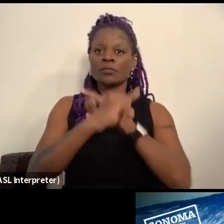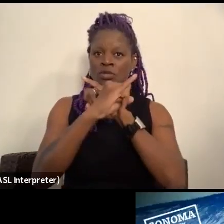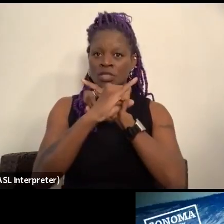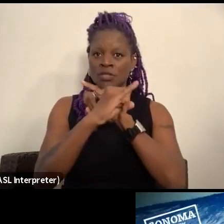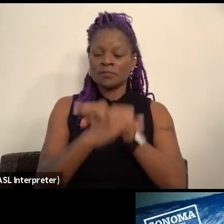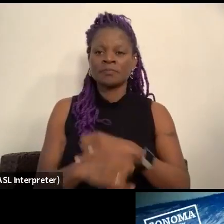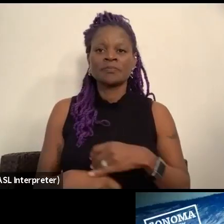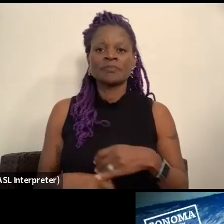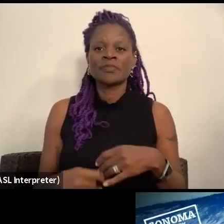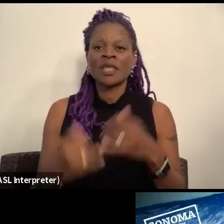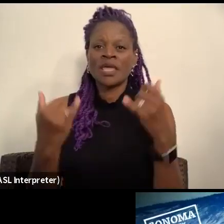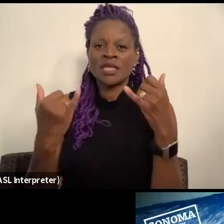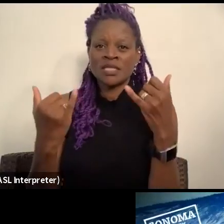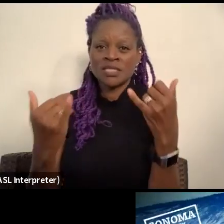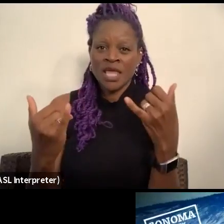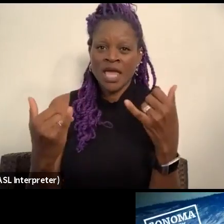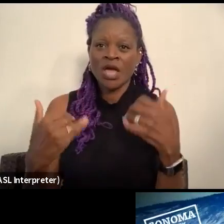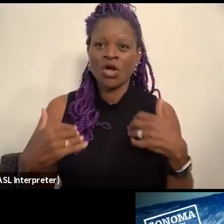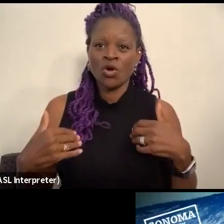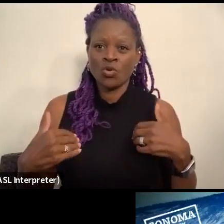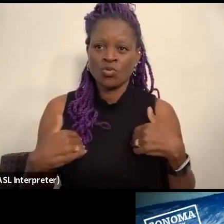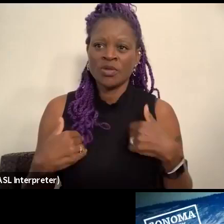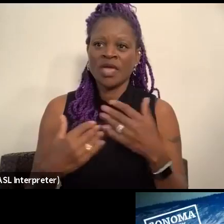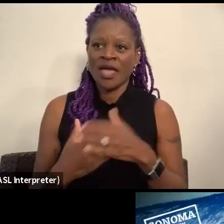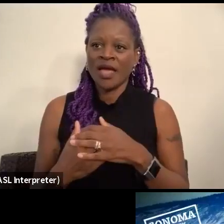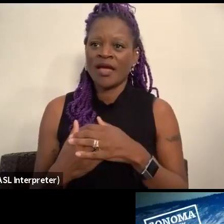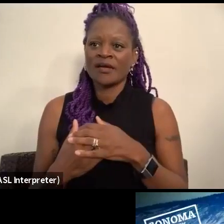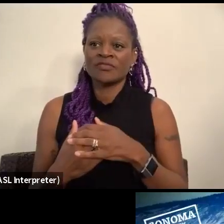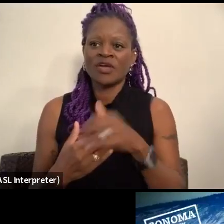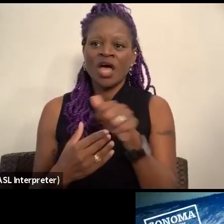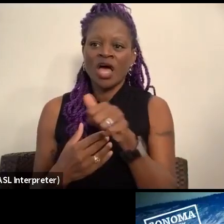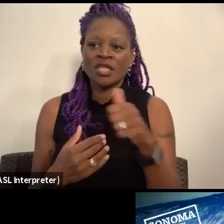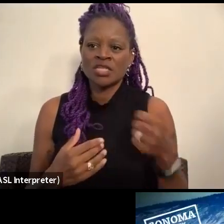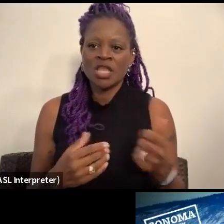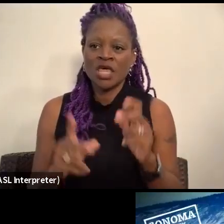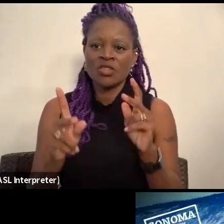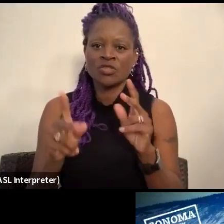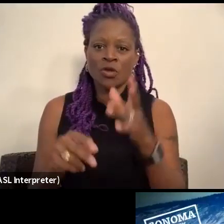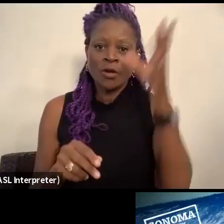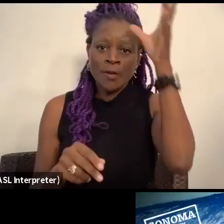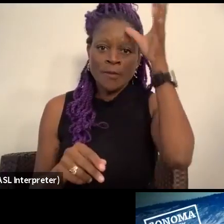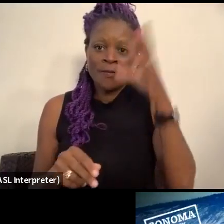of our mission manager to review the vaccine stats and data on.